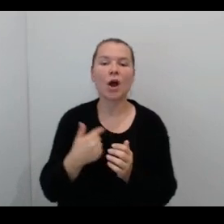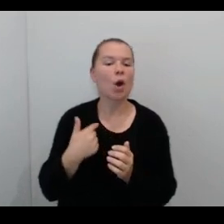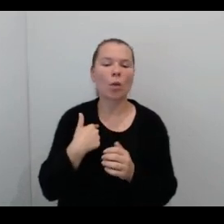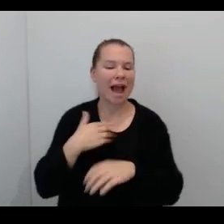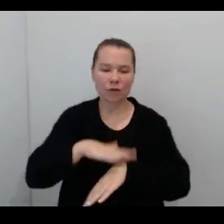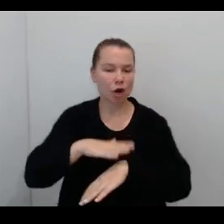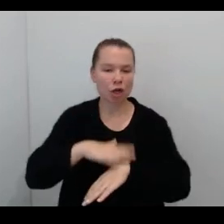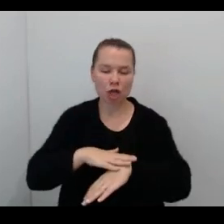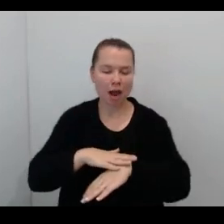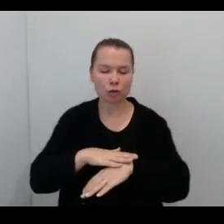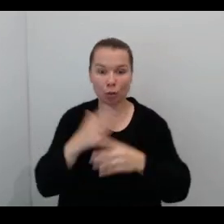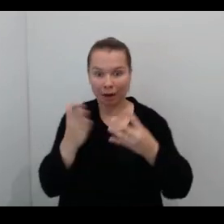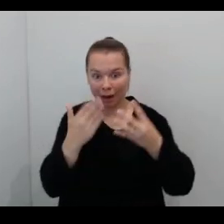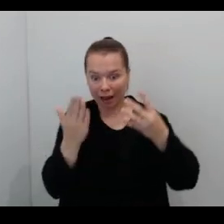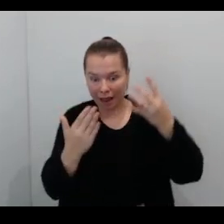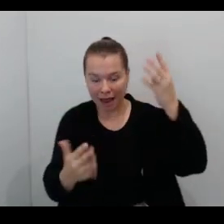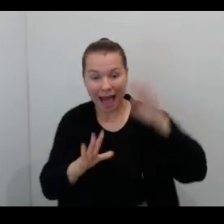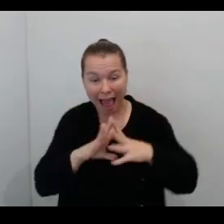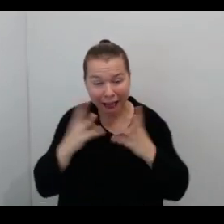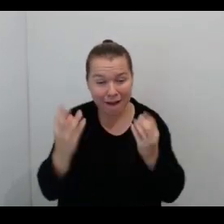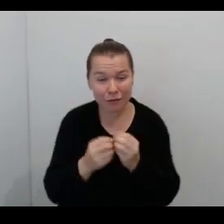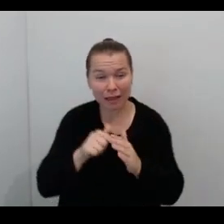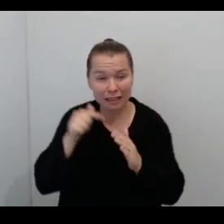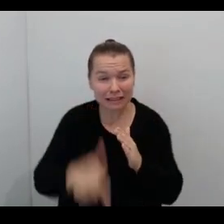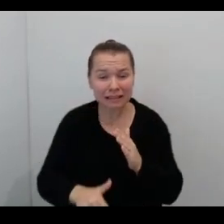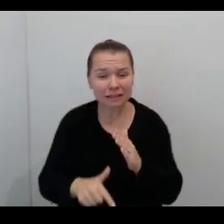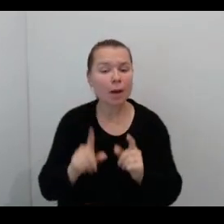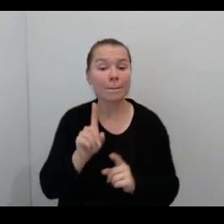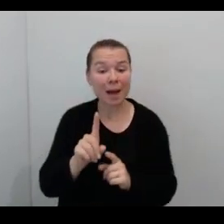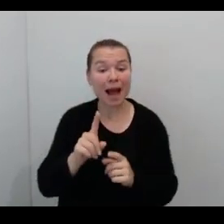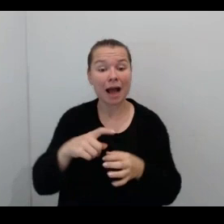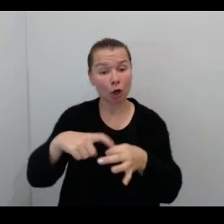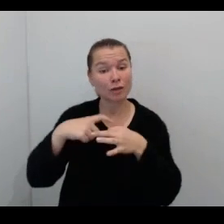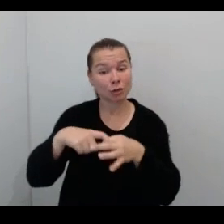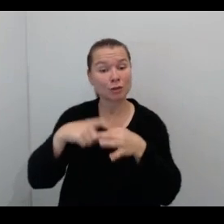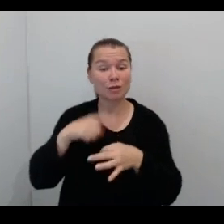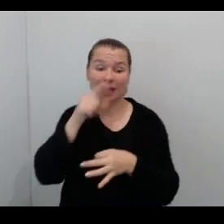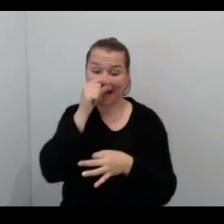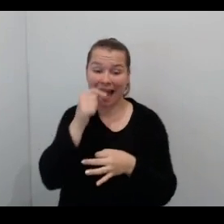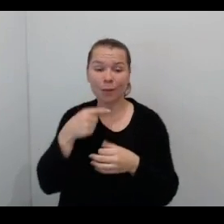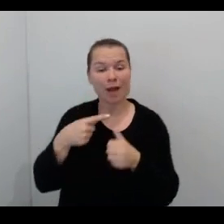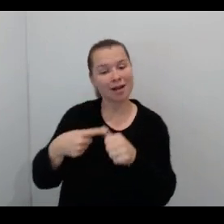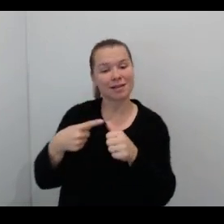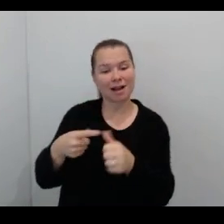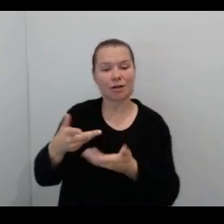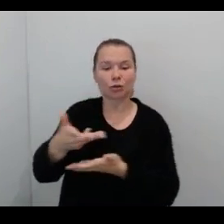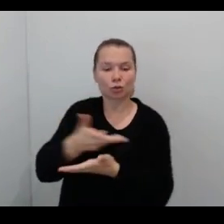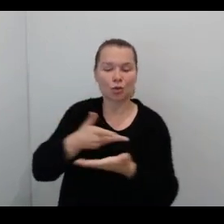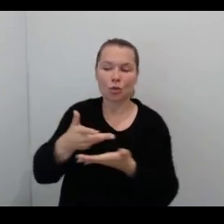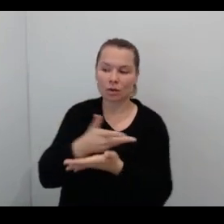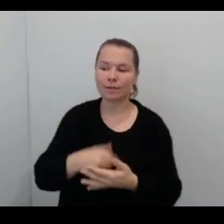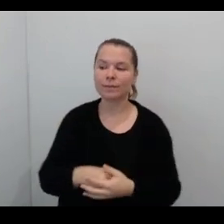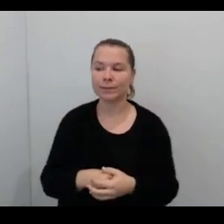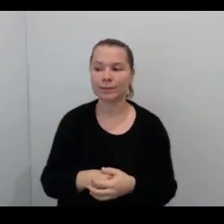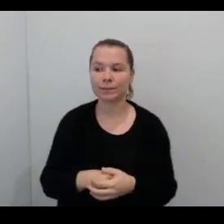every one of them but we're very happy to take questions along and we can talk about it.